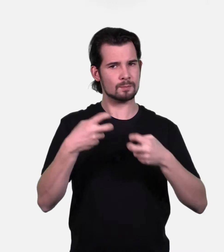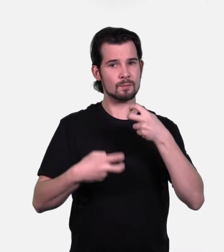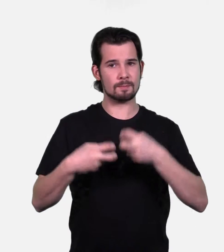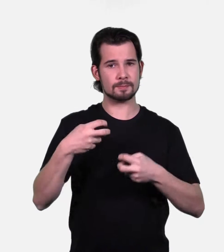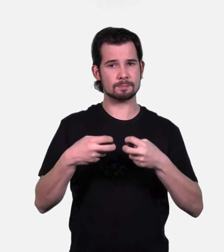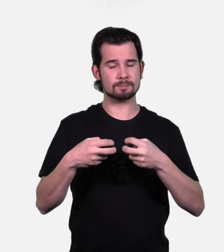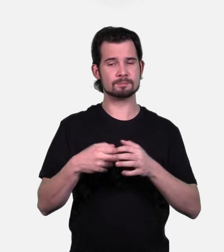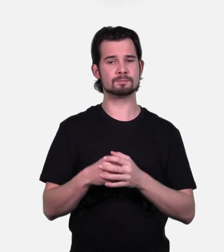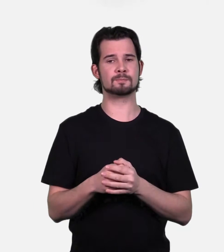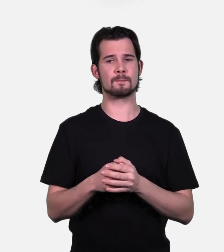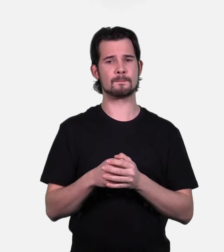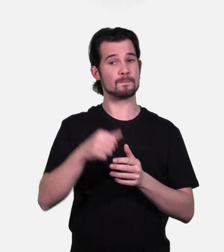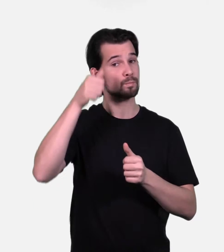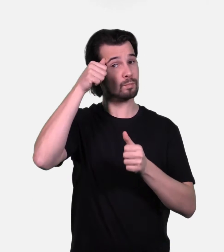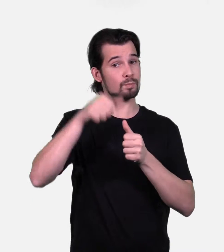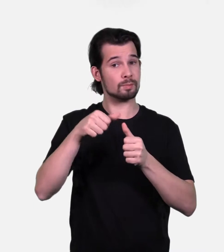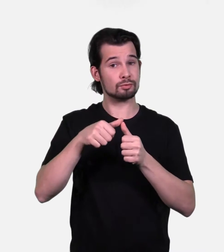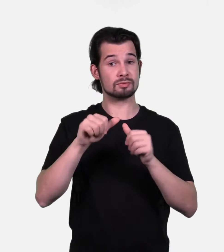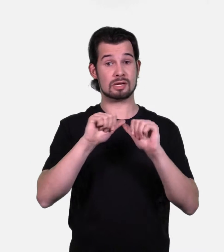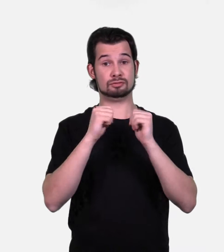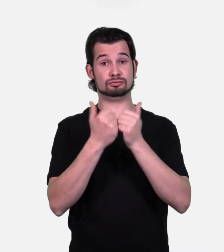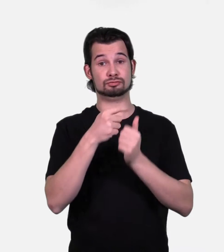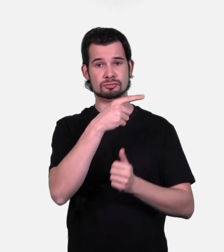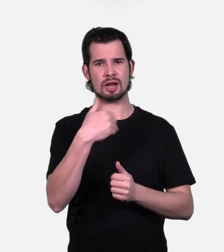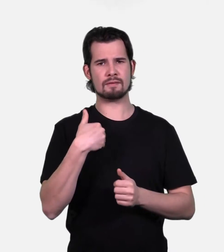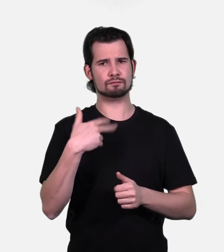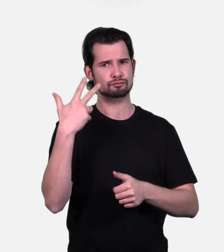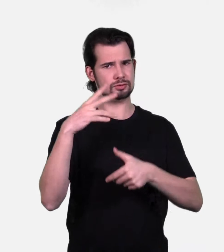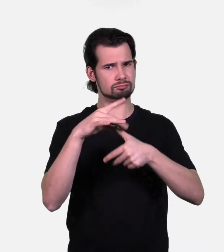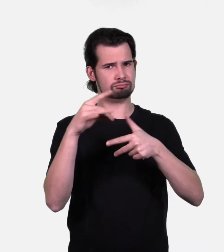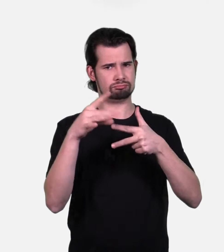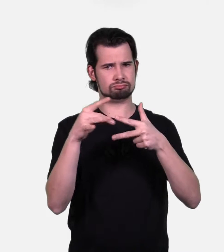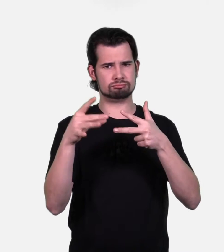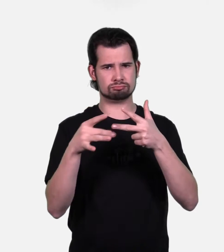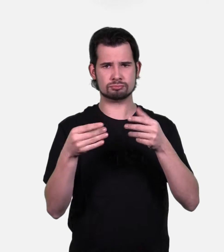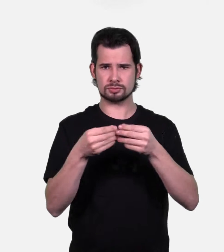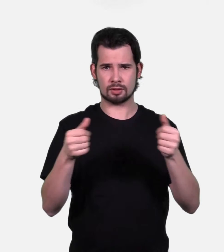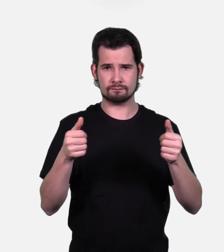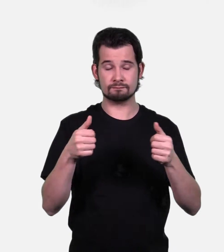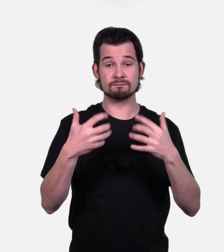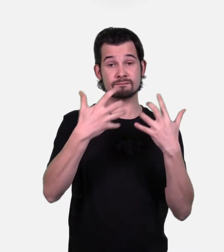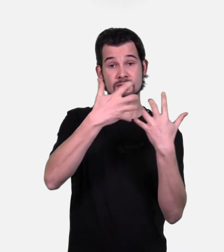This is the most informal, and fastest, of the three methods of resolving complaints.